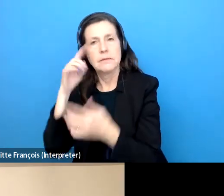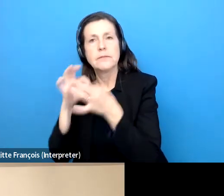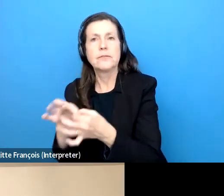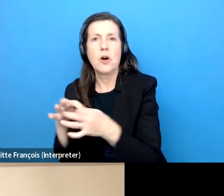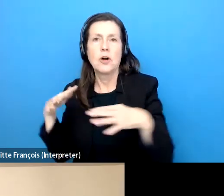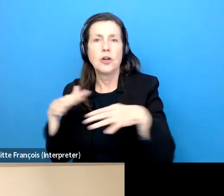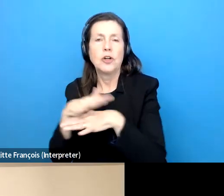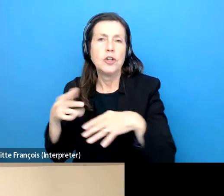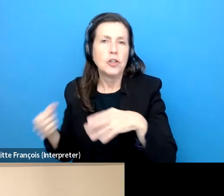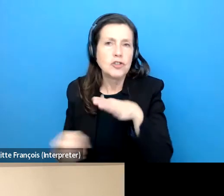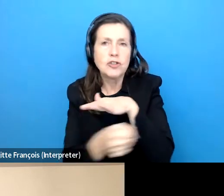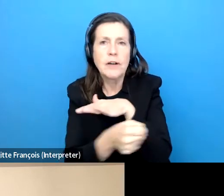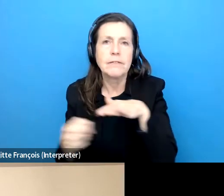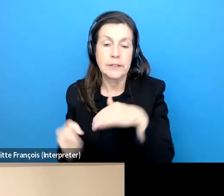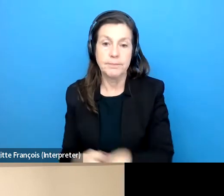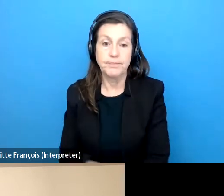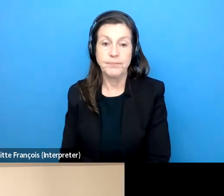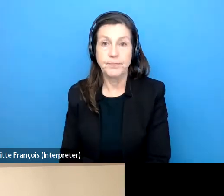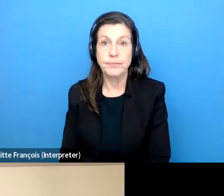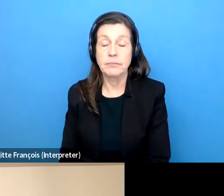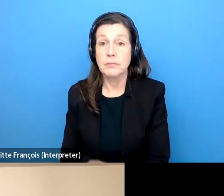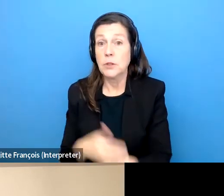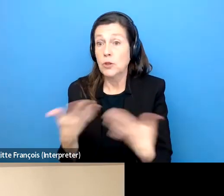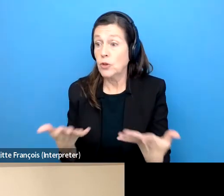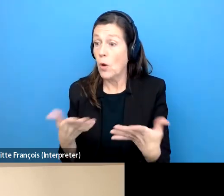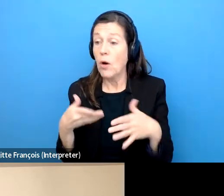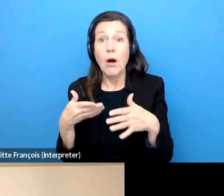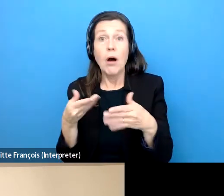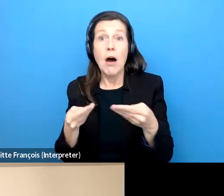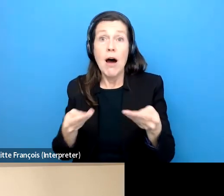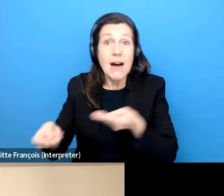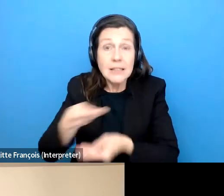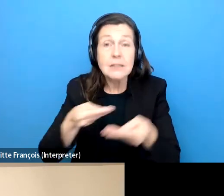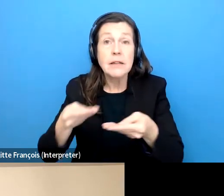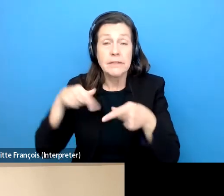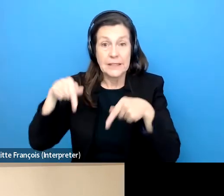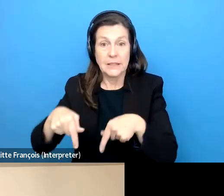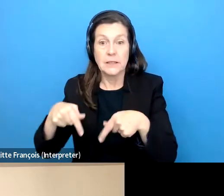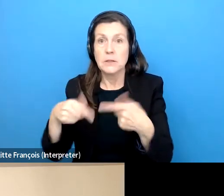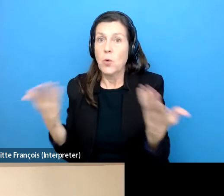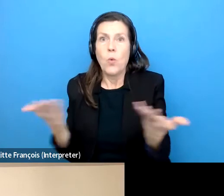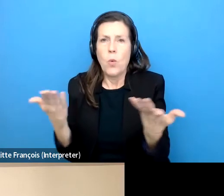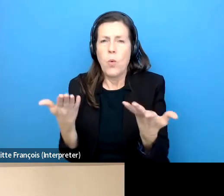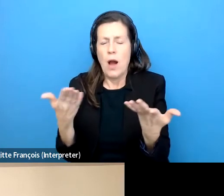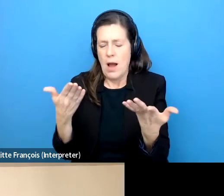What are the root causes of trafficking defined by General Recommendation 38?